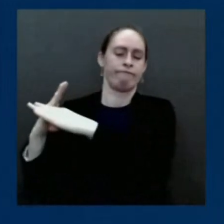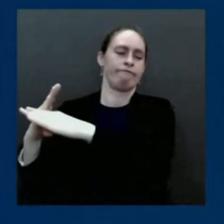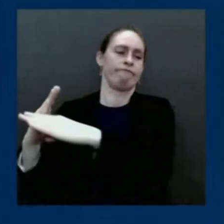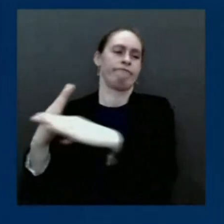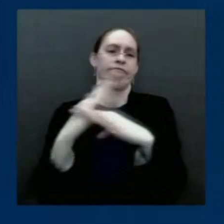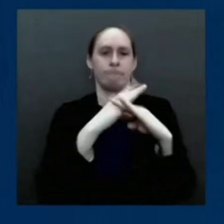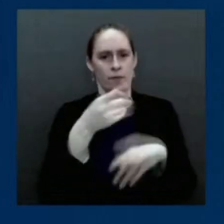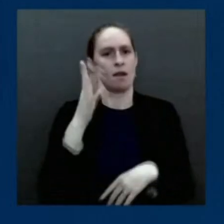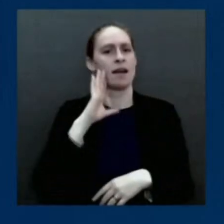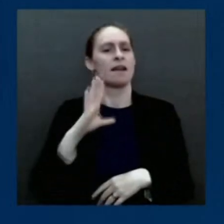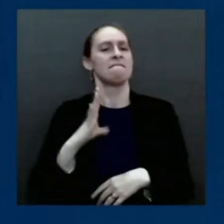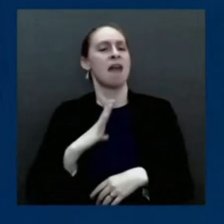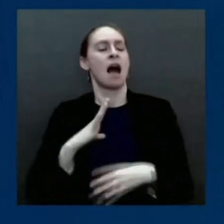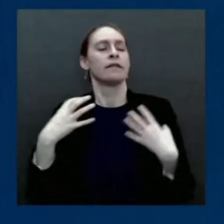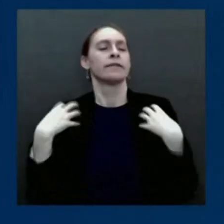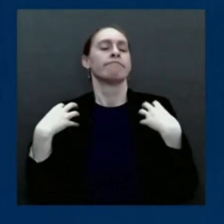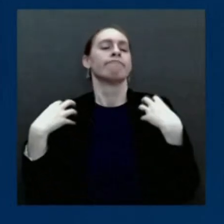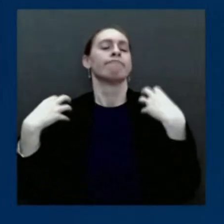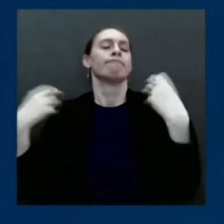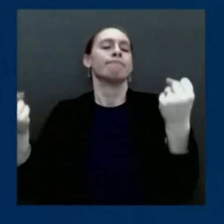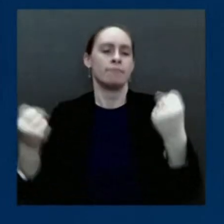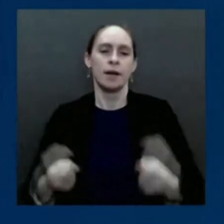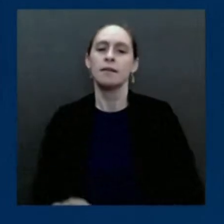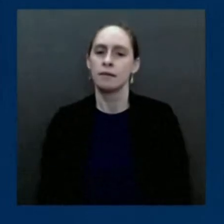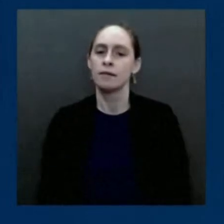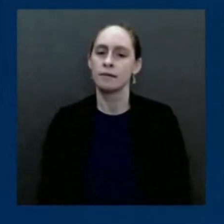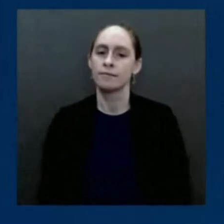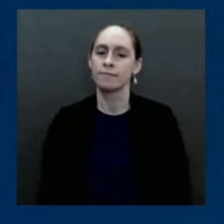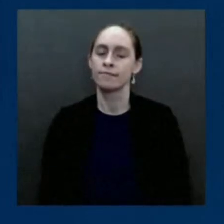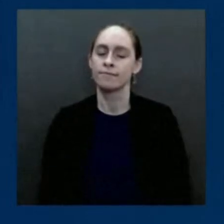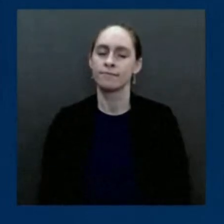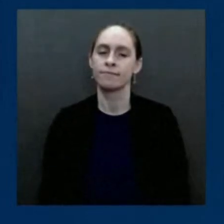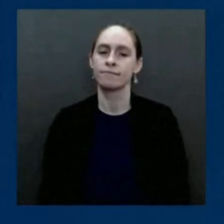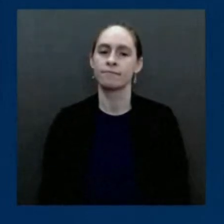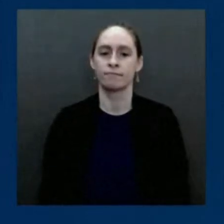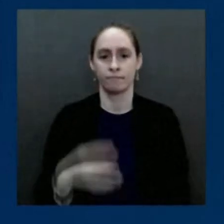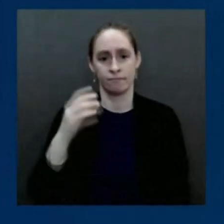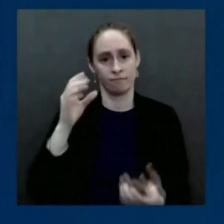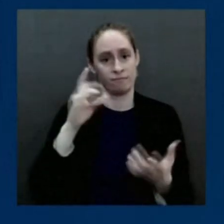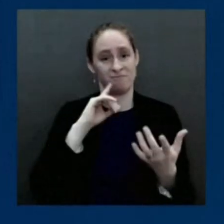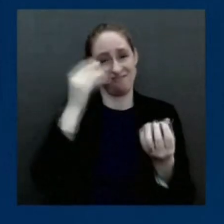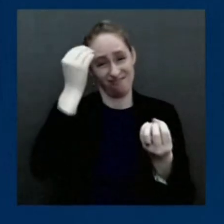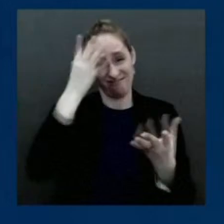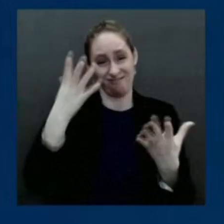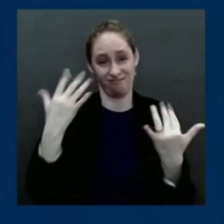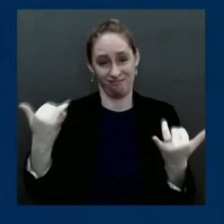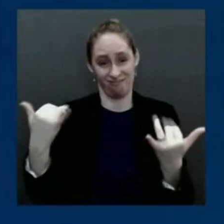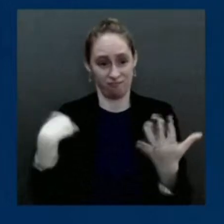WHAT IT WAS BEFORE. BOOSTERS ARE CRITICAL IN GETTING OUR APPROACH TO OMICRON